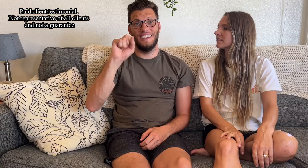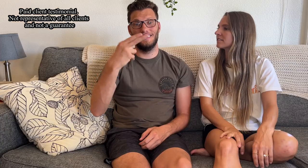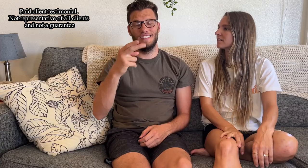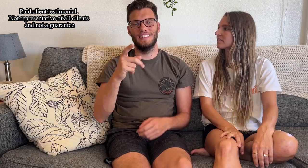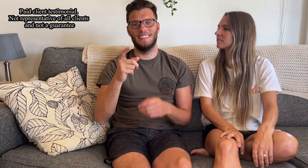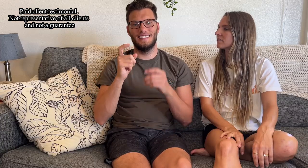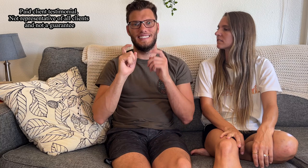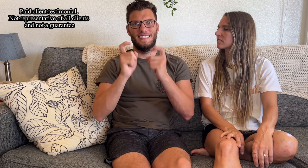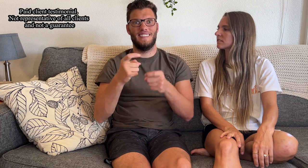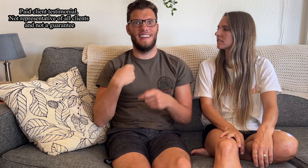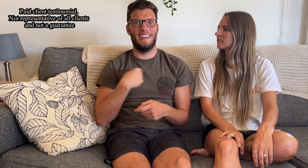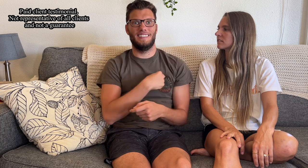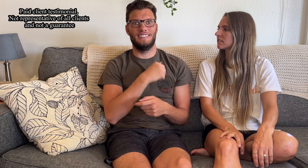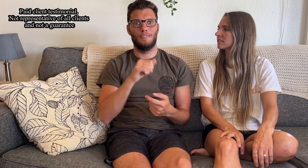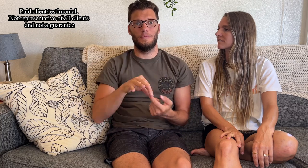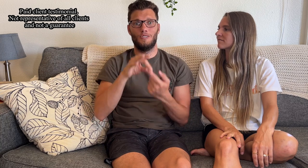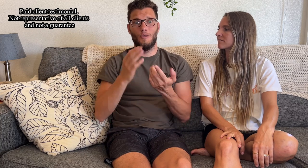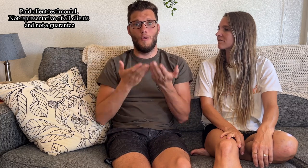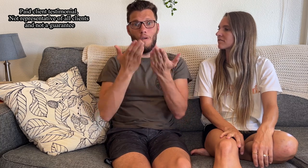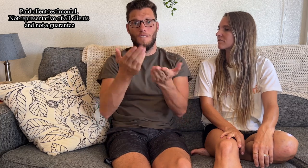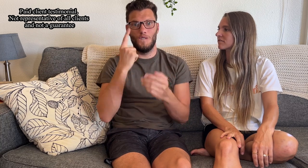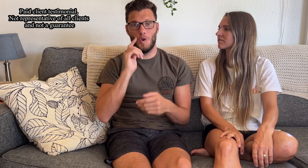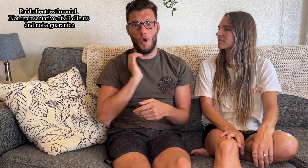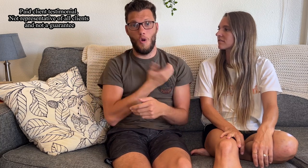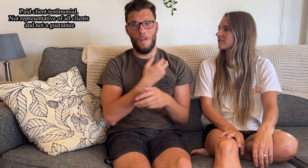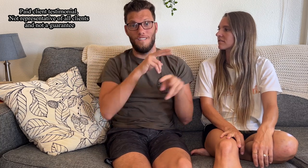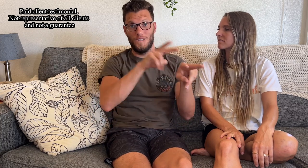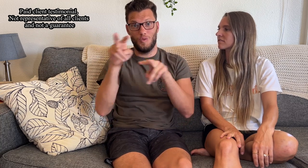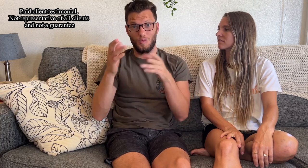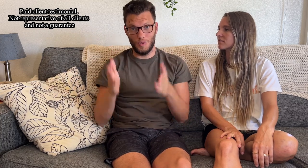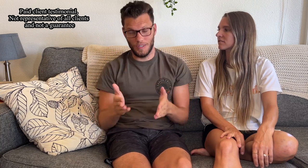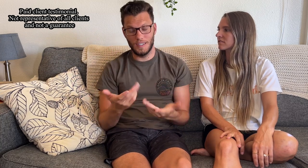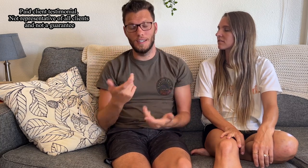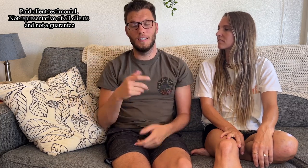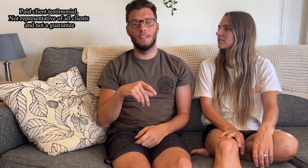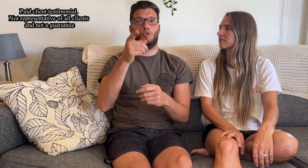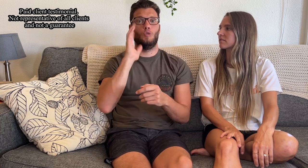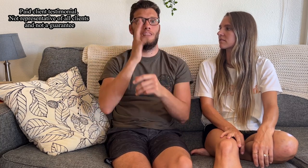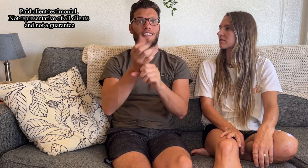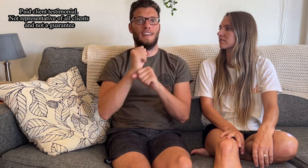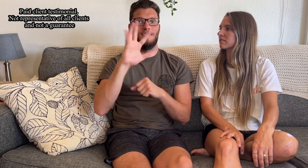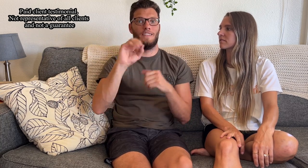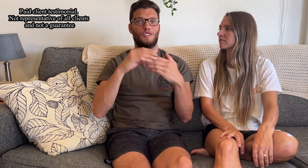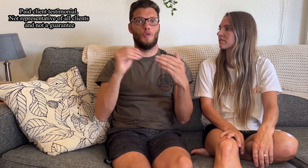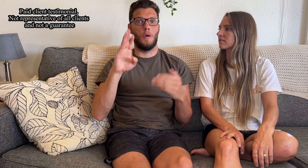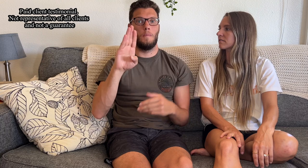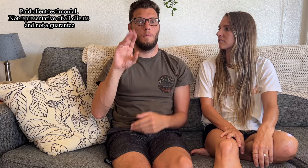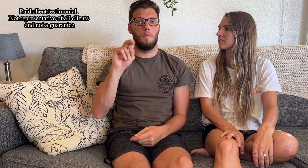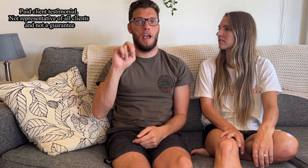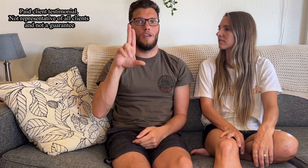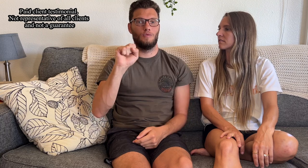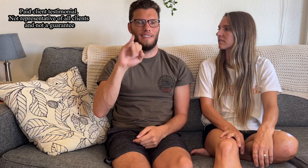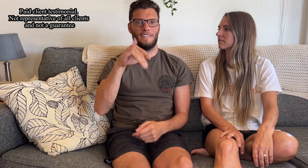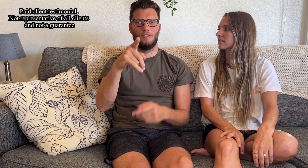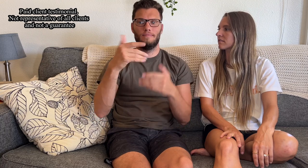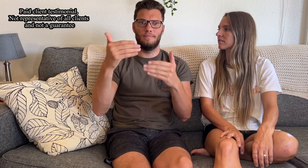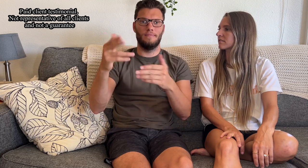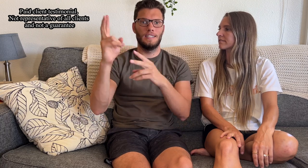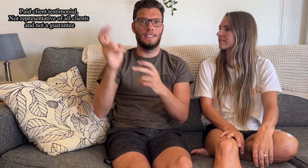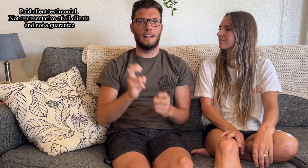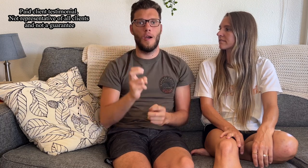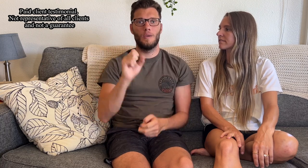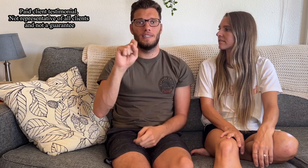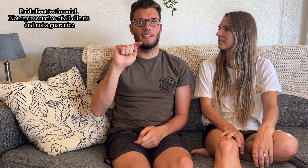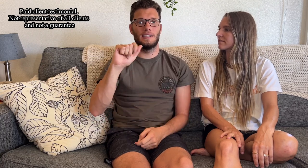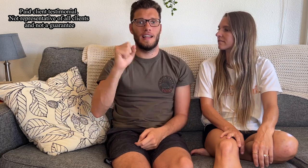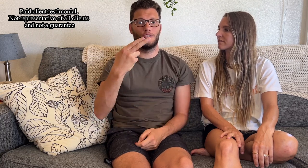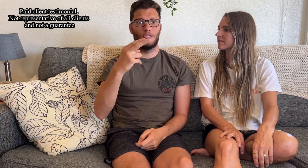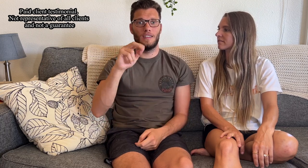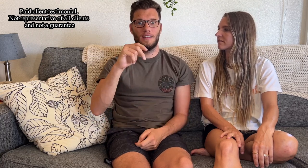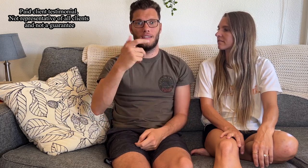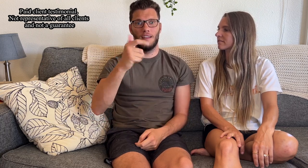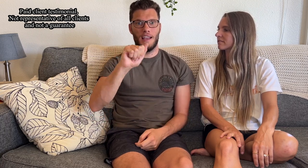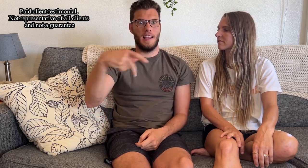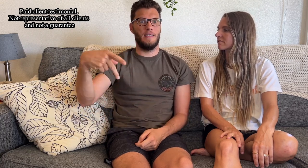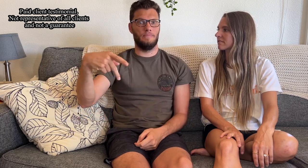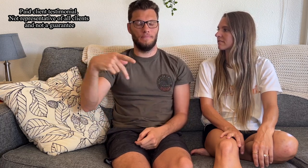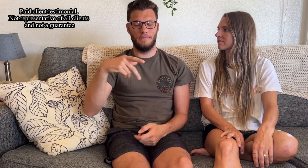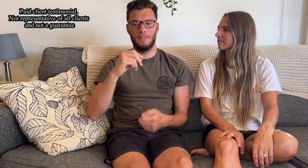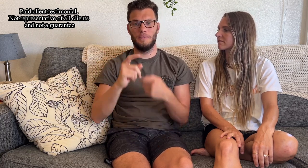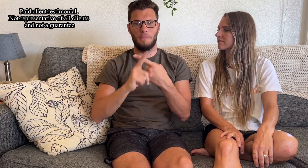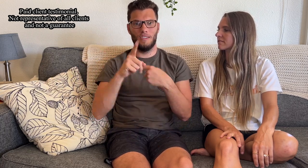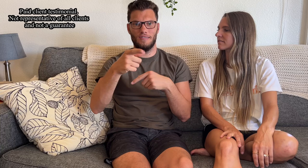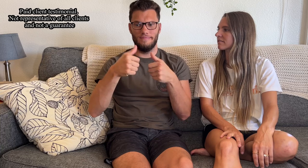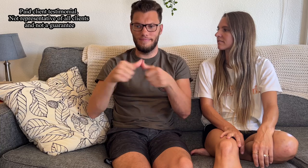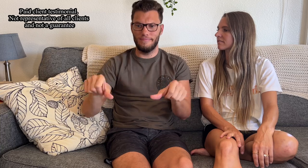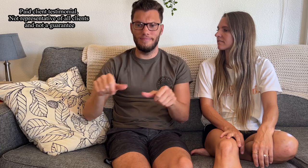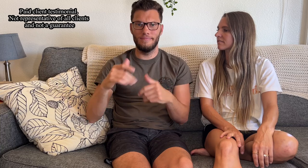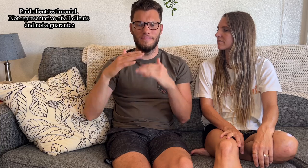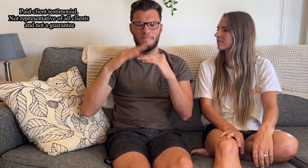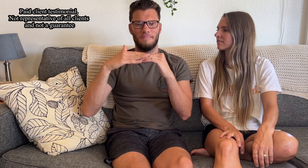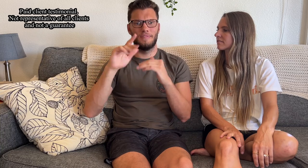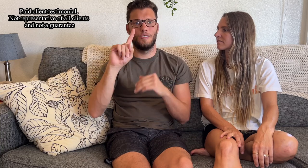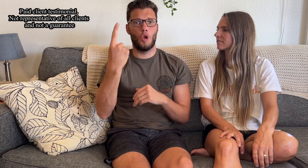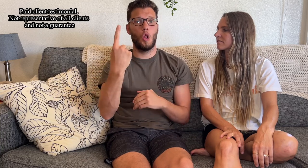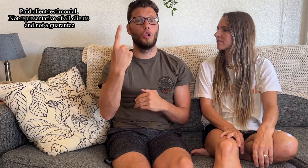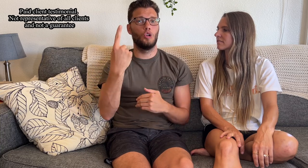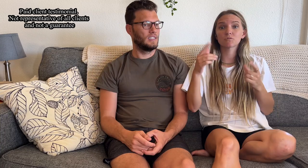Stash is giving us a special offer for our viewers. You’ll receive a $50 bonus if you download stash and deposit as little as $1.